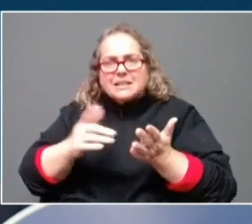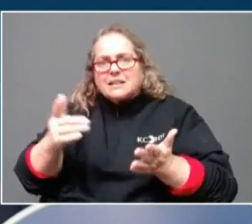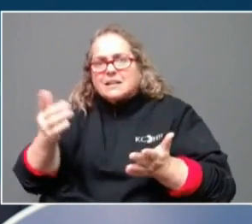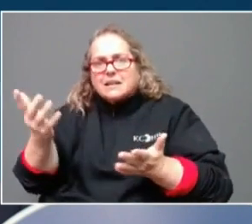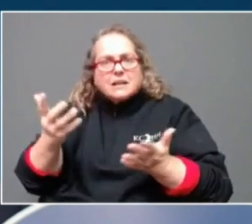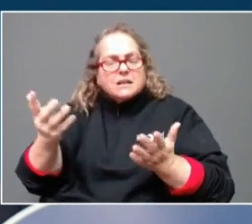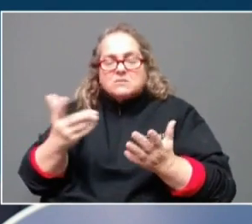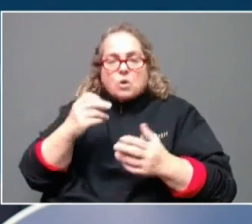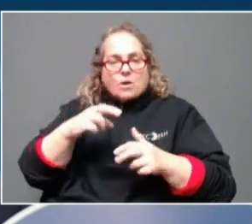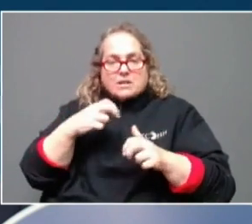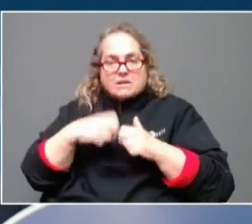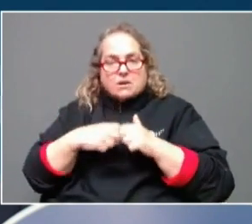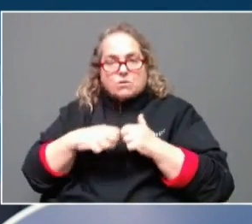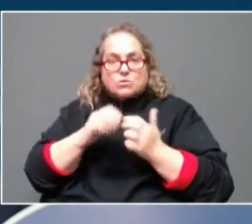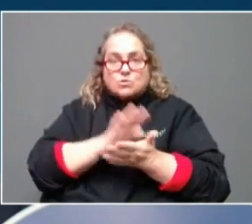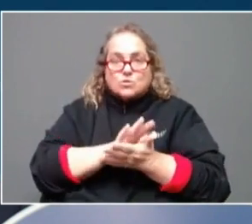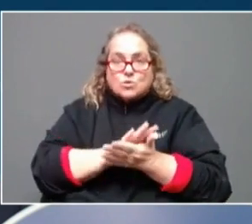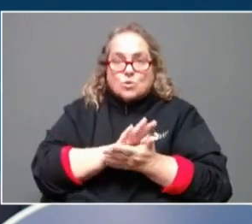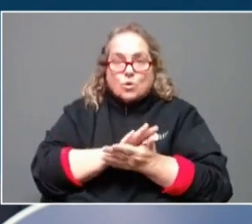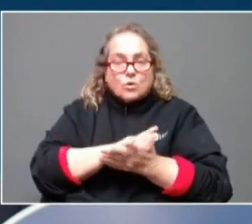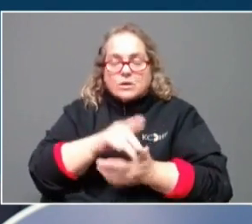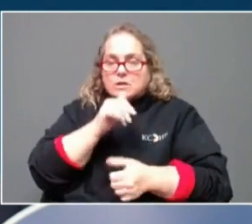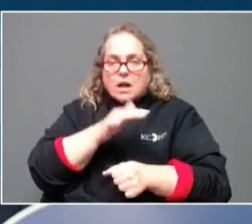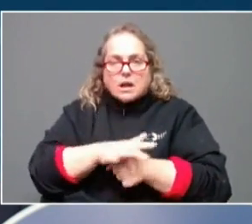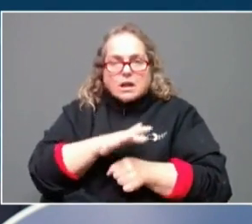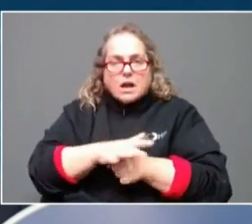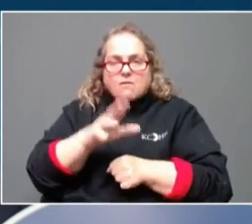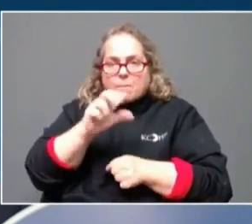where your child goes, there's not been enough bus drivers or cafeteria workers